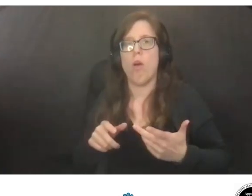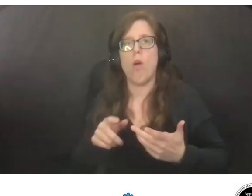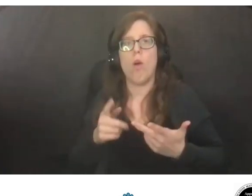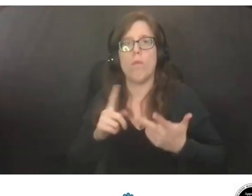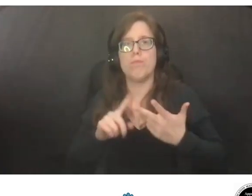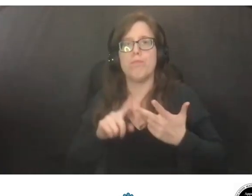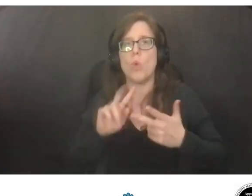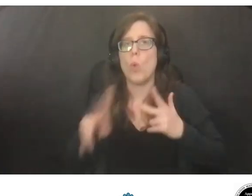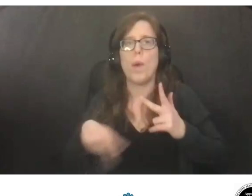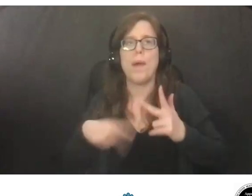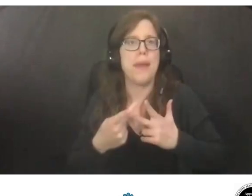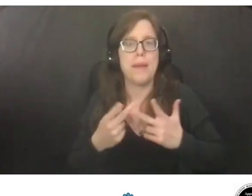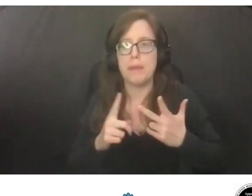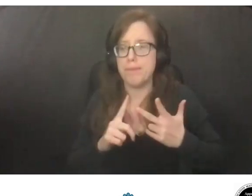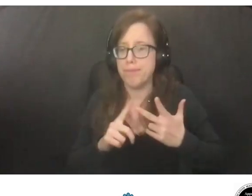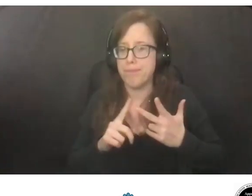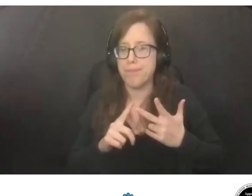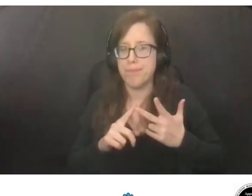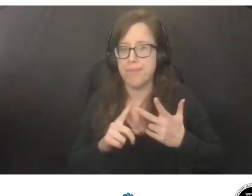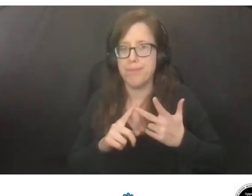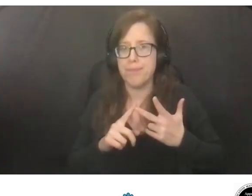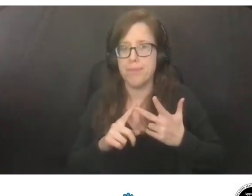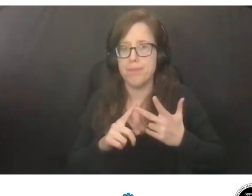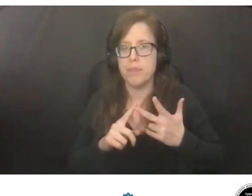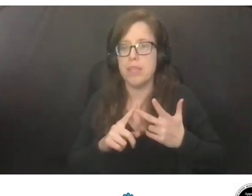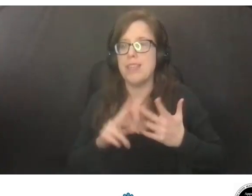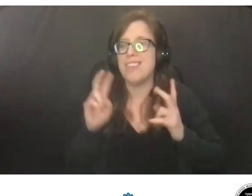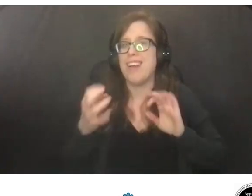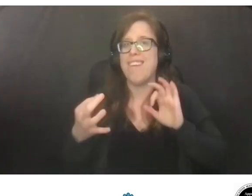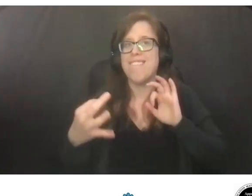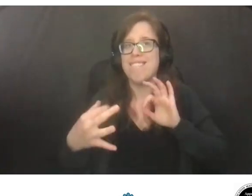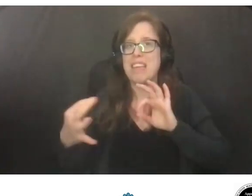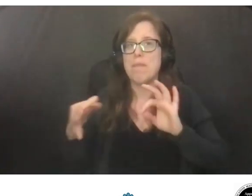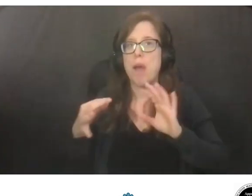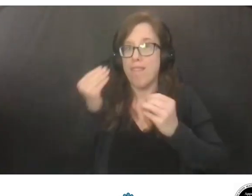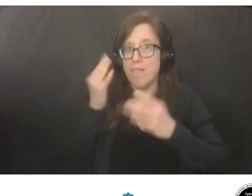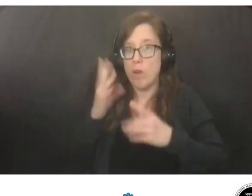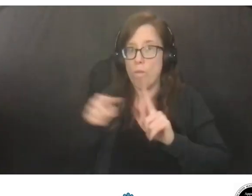What types of...of feedback do they like about the environment?